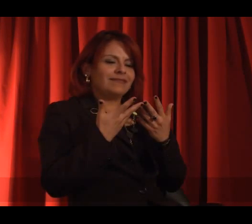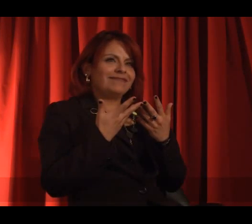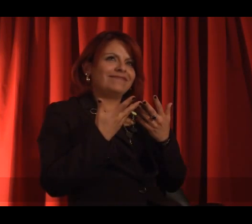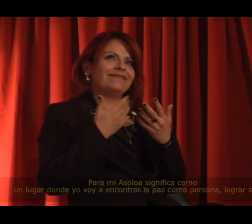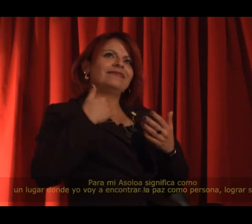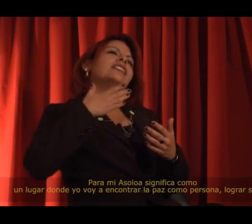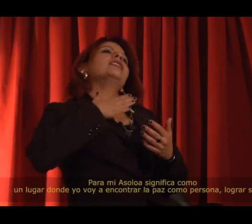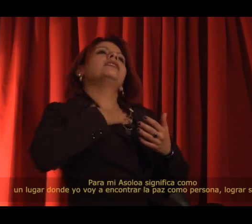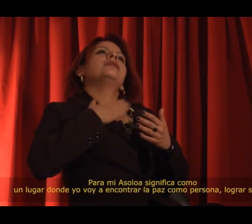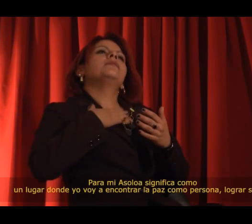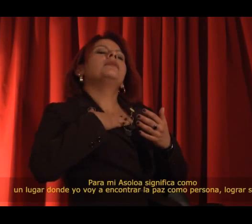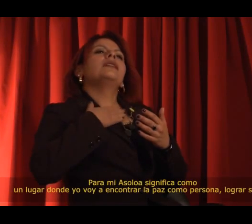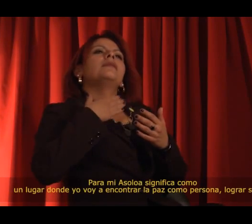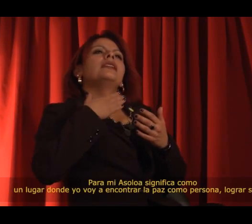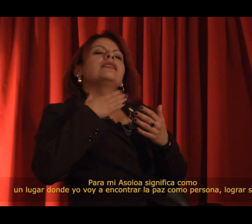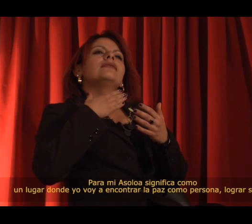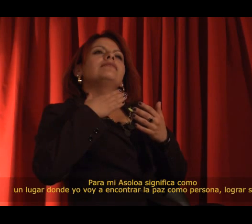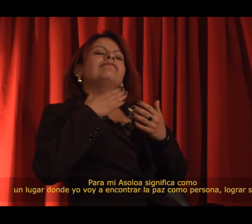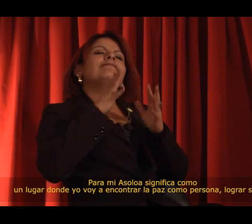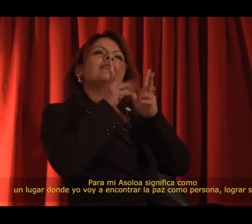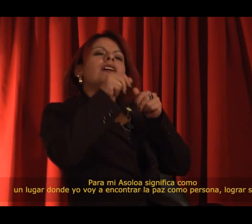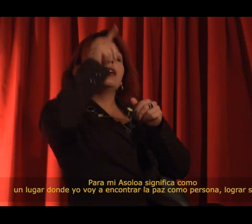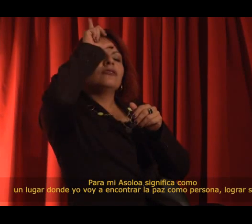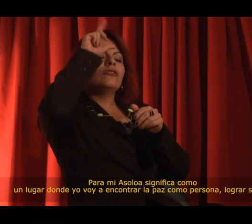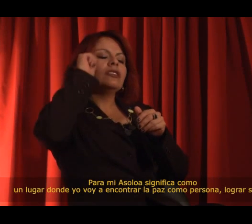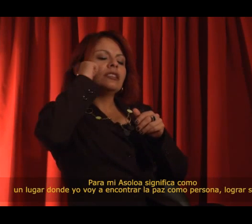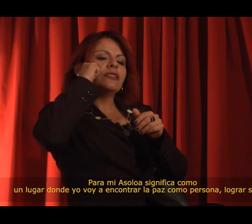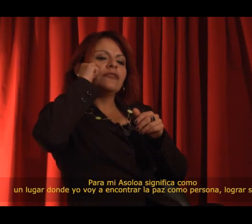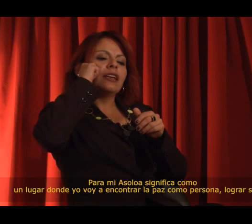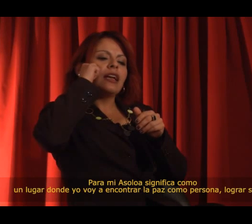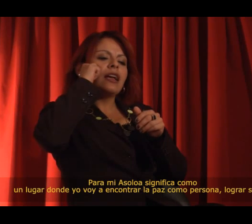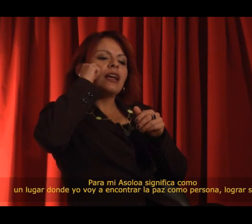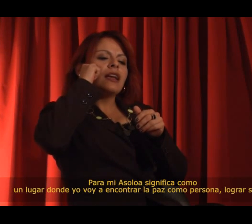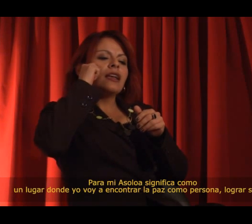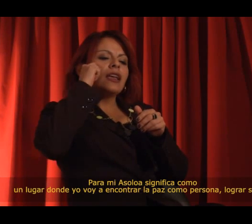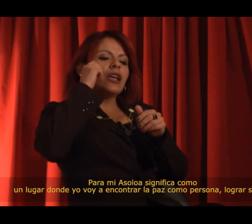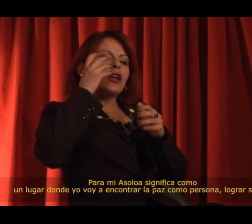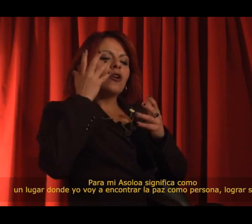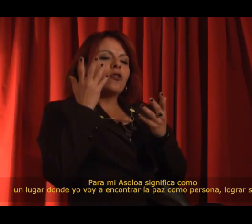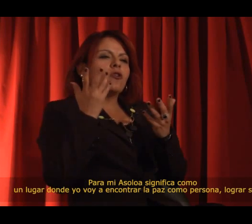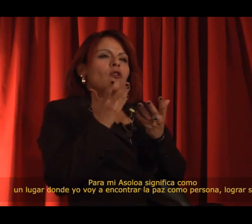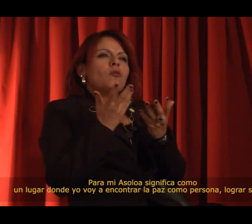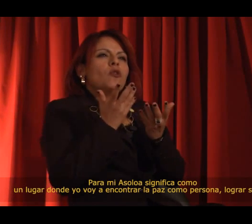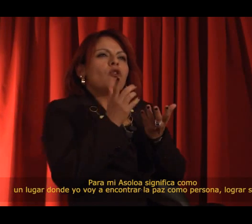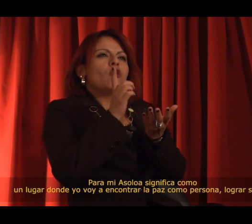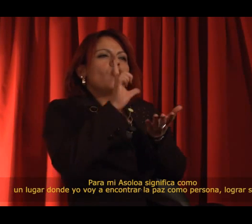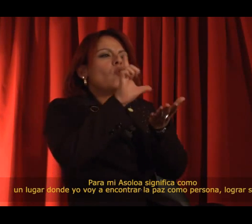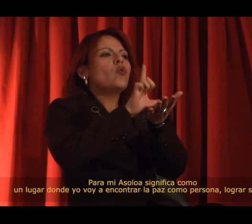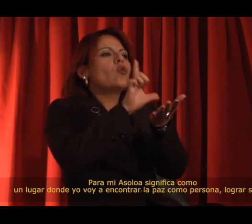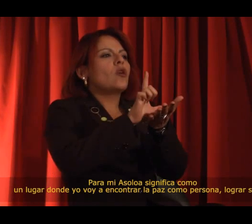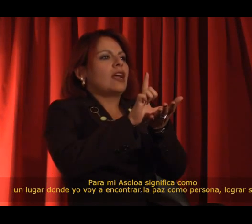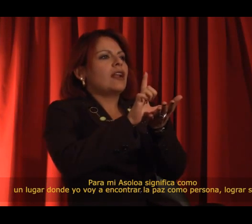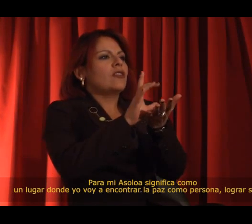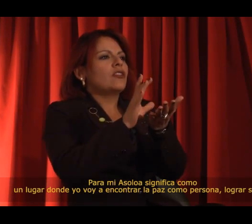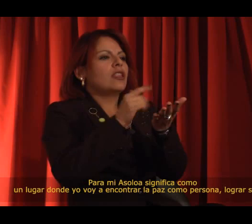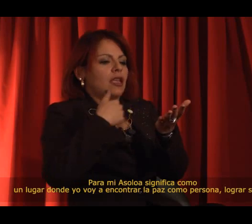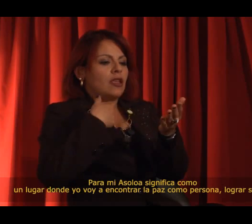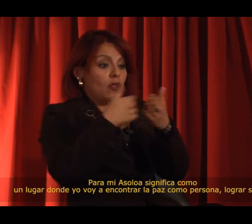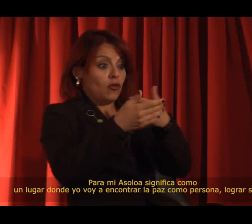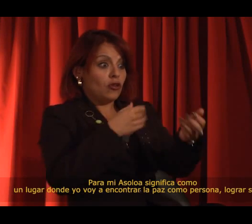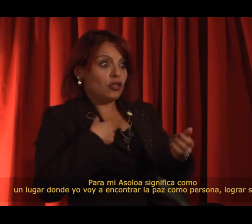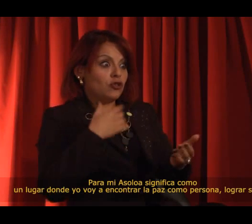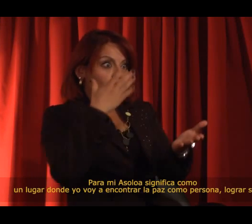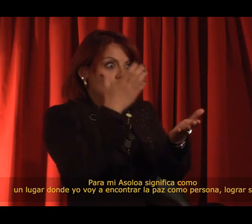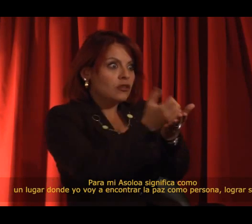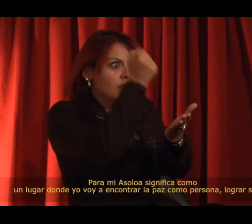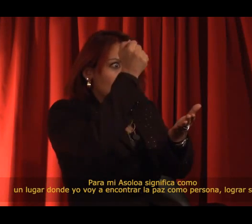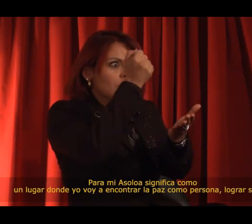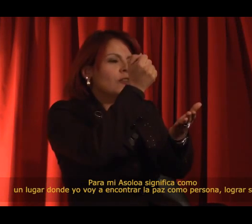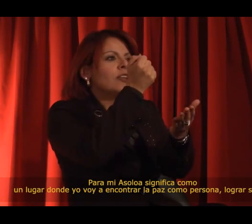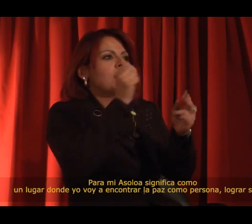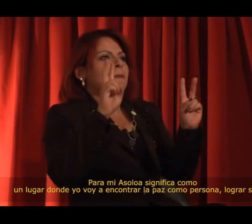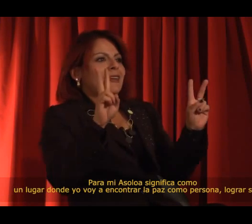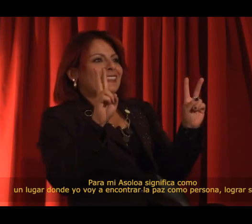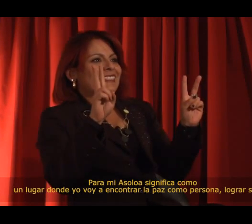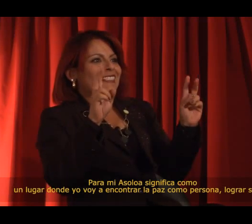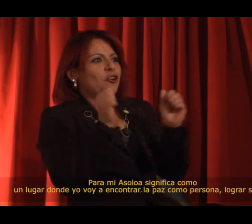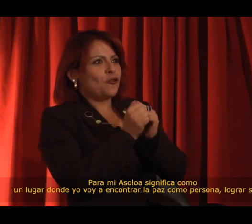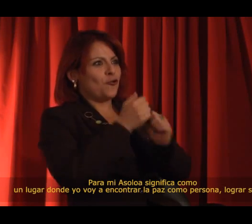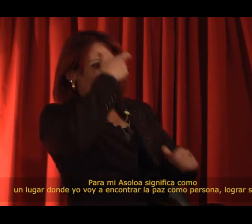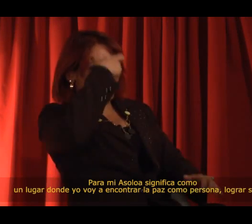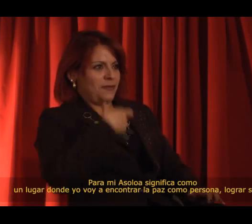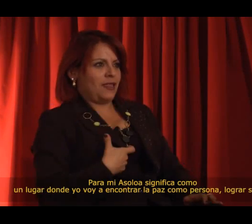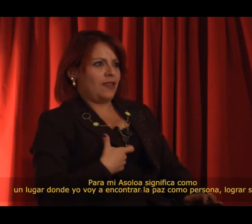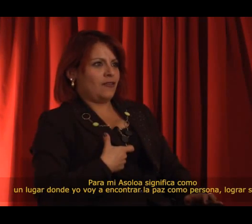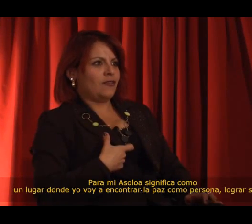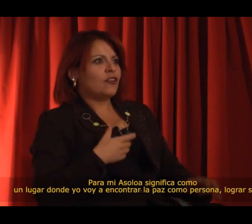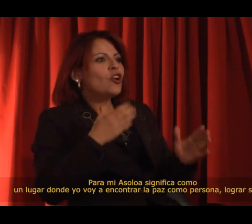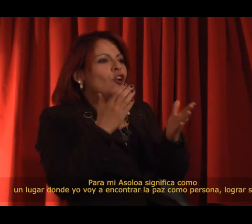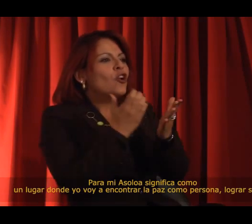For me ASOLOA means a place where I can be at peace,